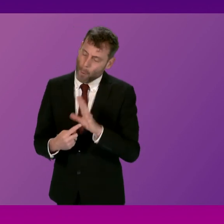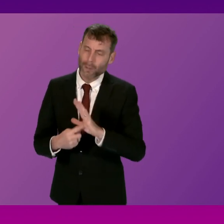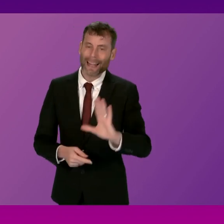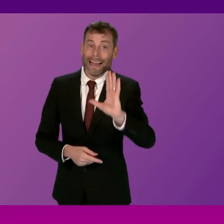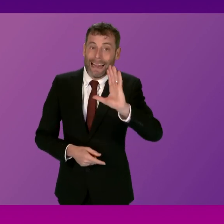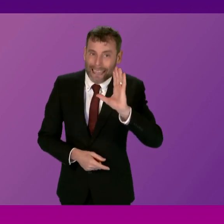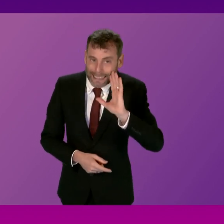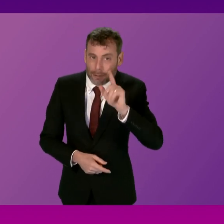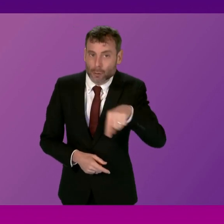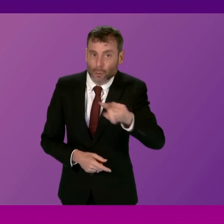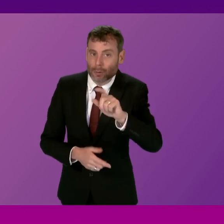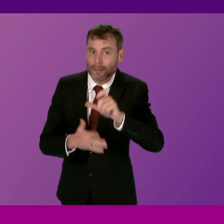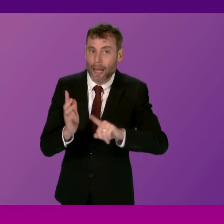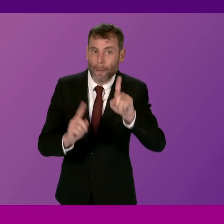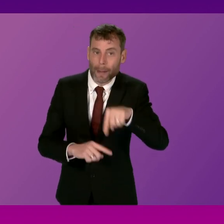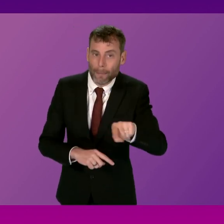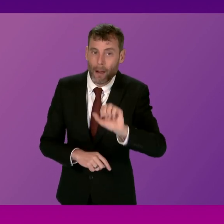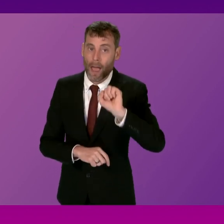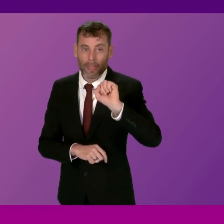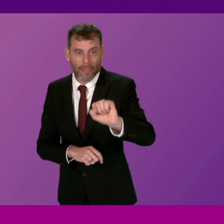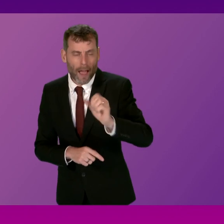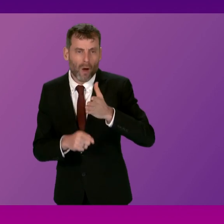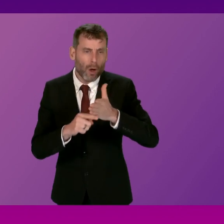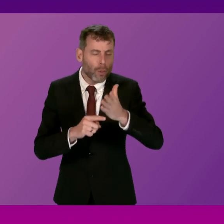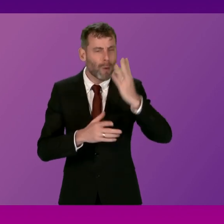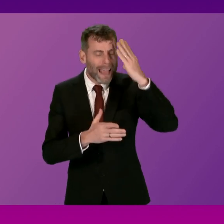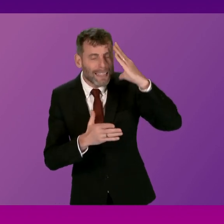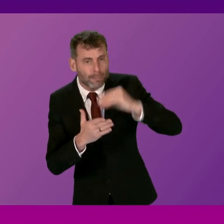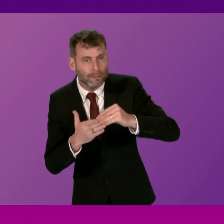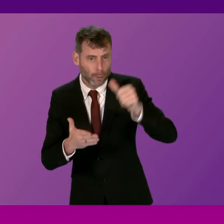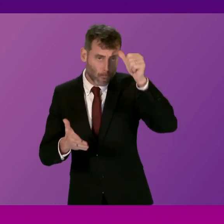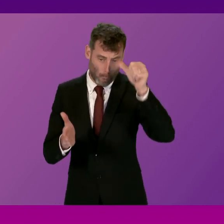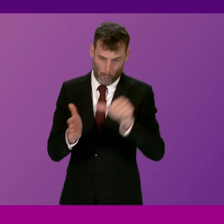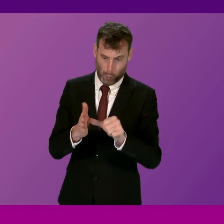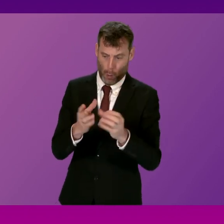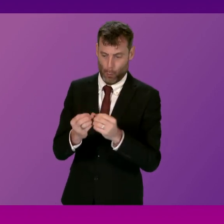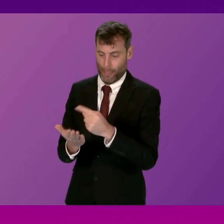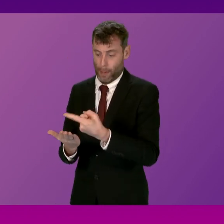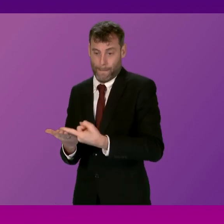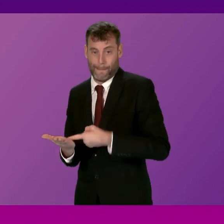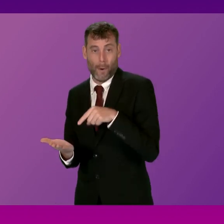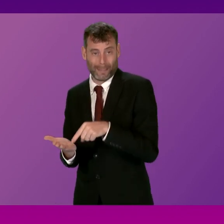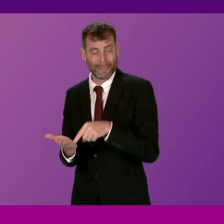Its insights and expertise are invaluable in shaping policies that truly address its needs and aspirations.